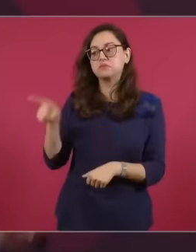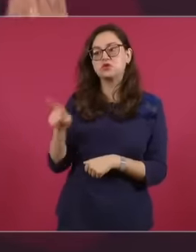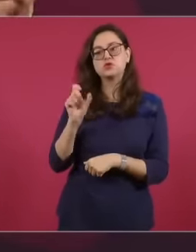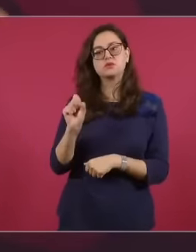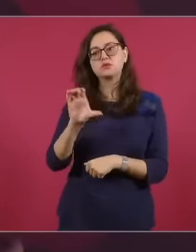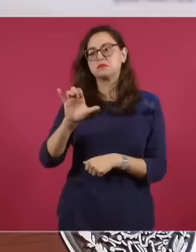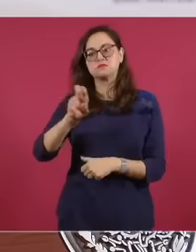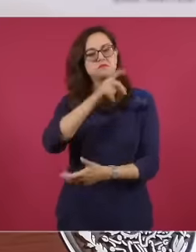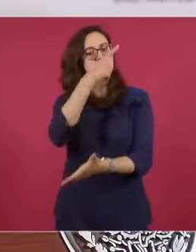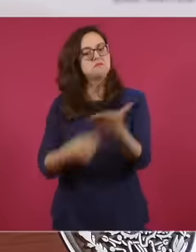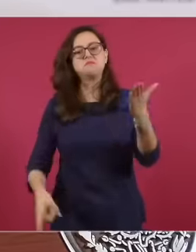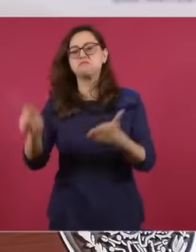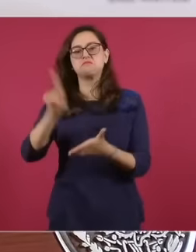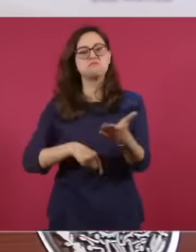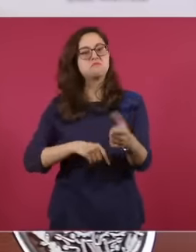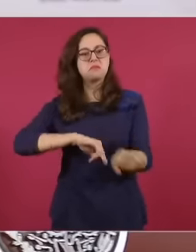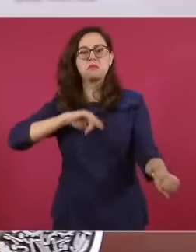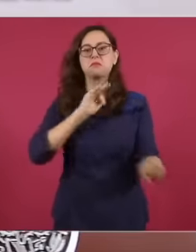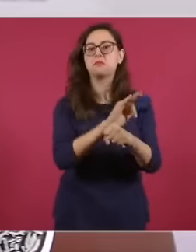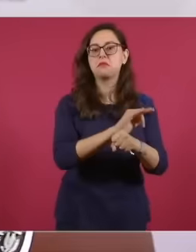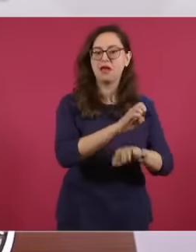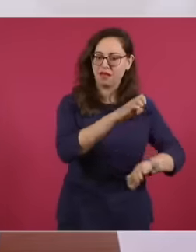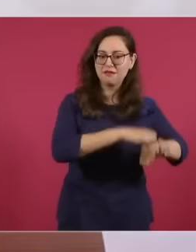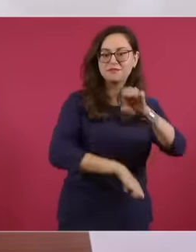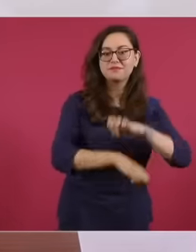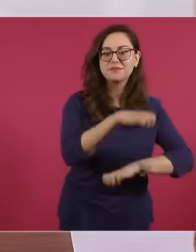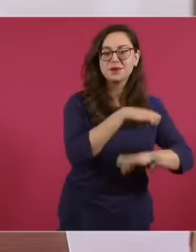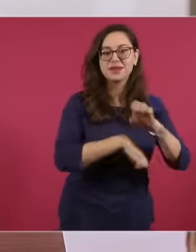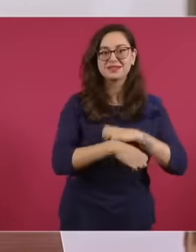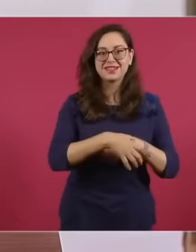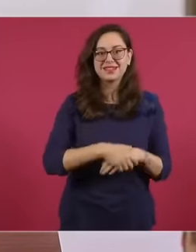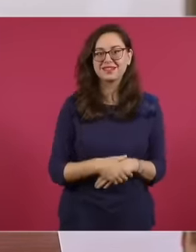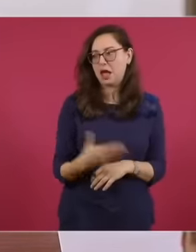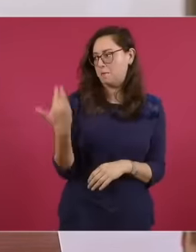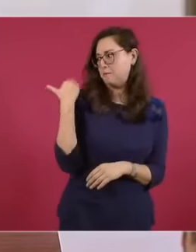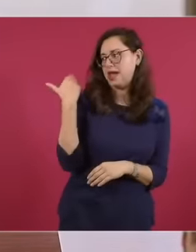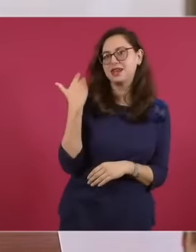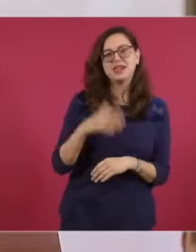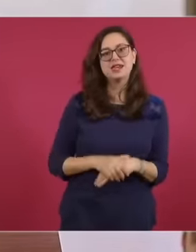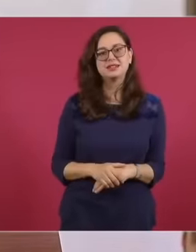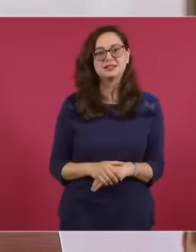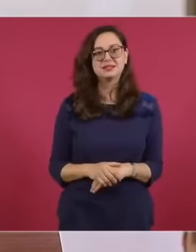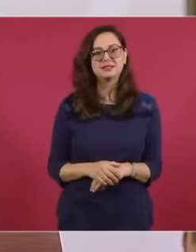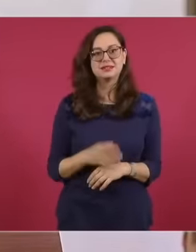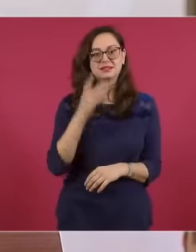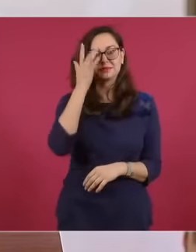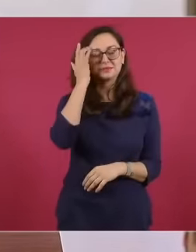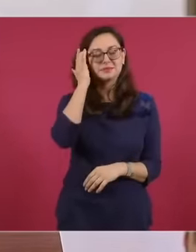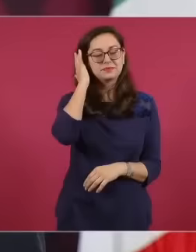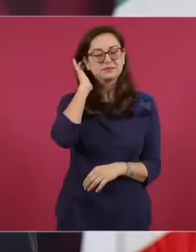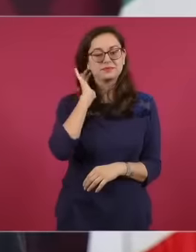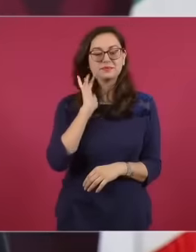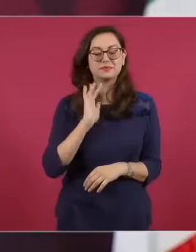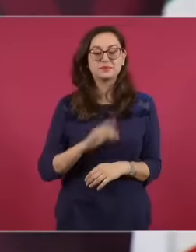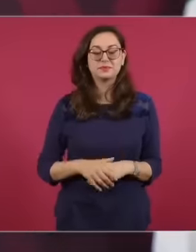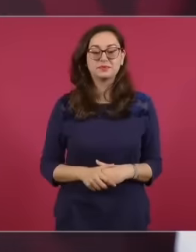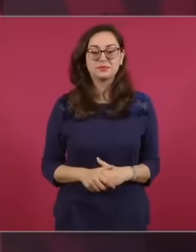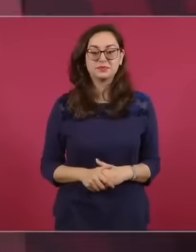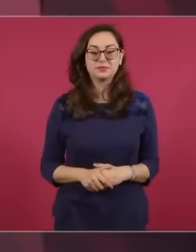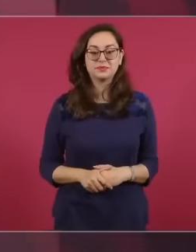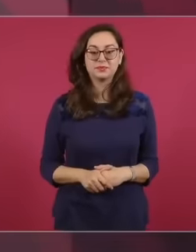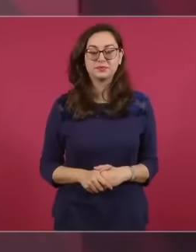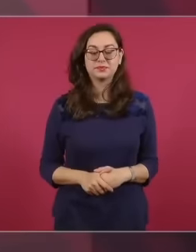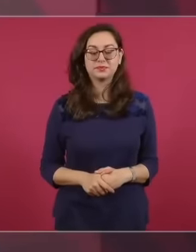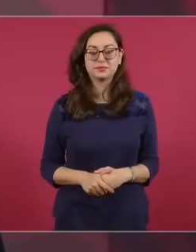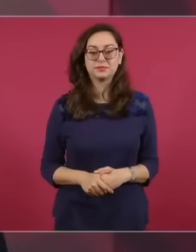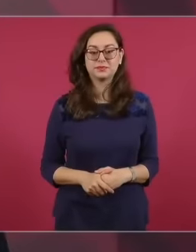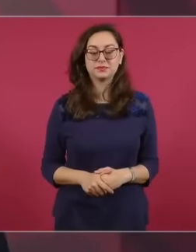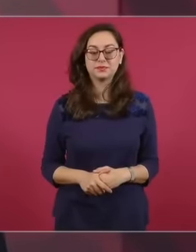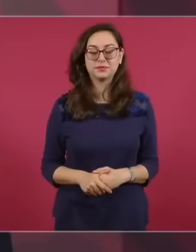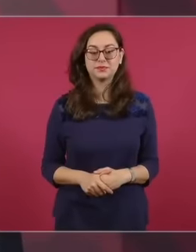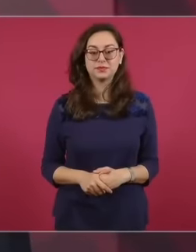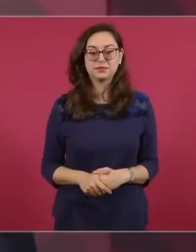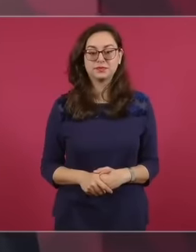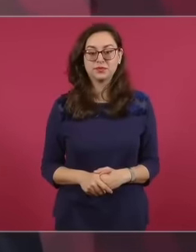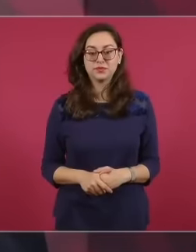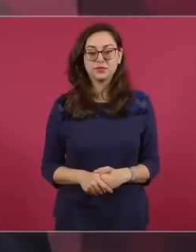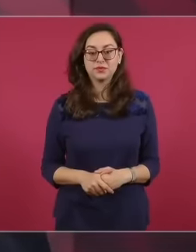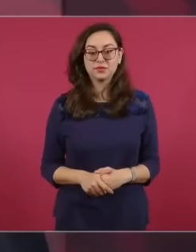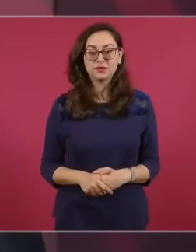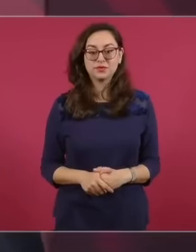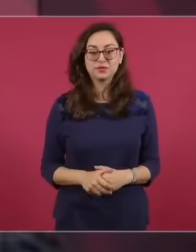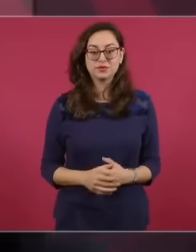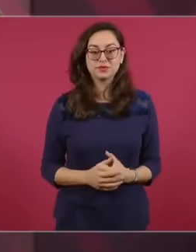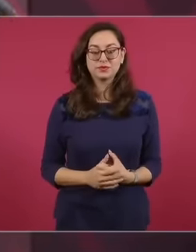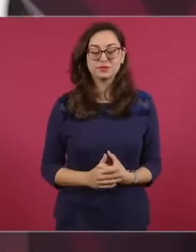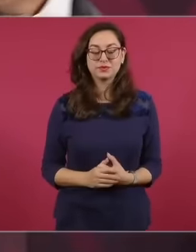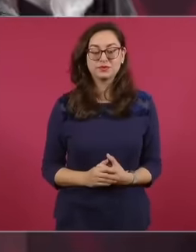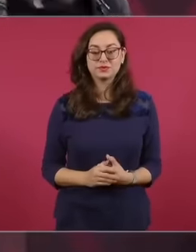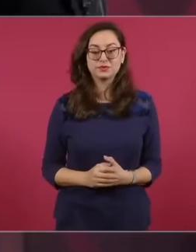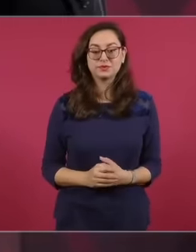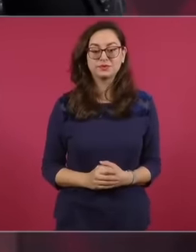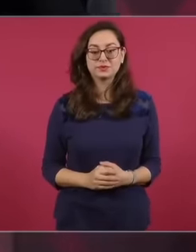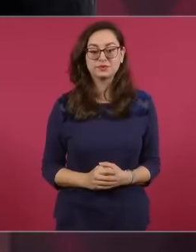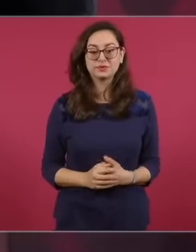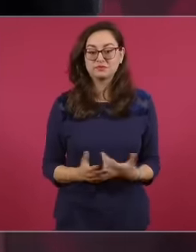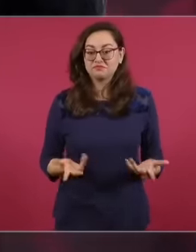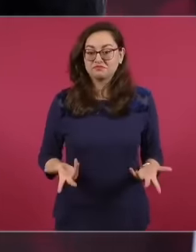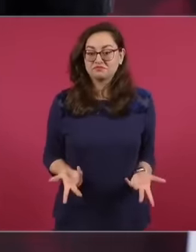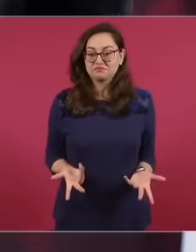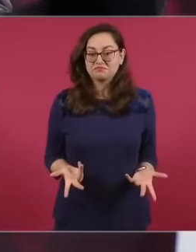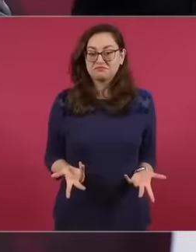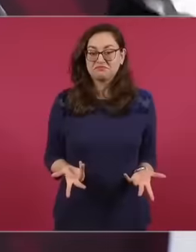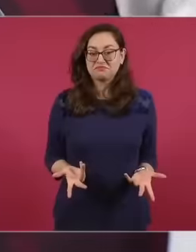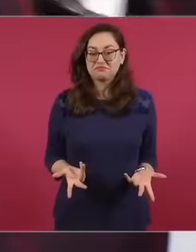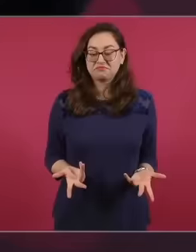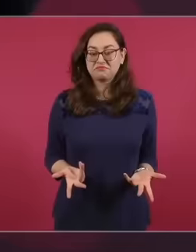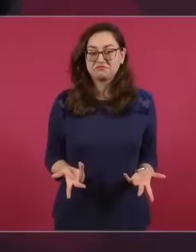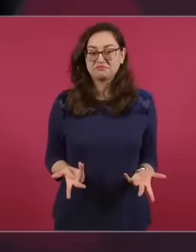foreign companies and we already know that there they still have the president